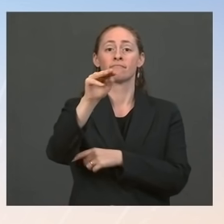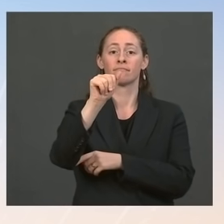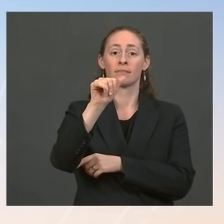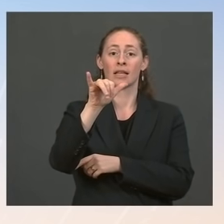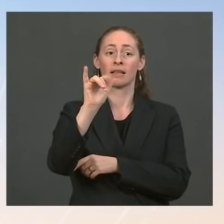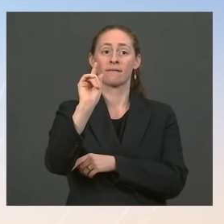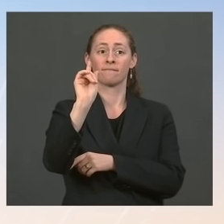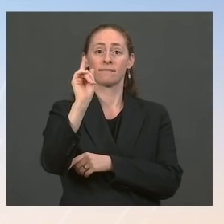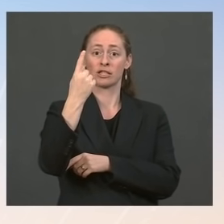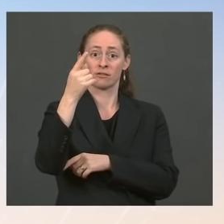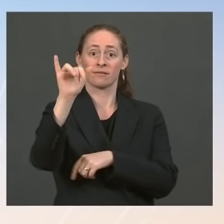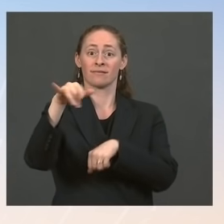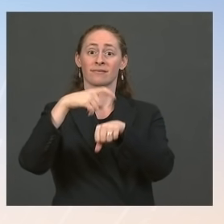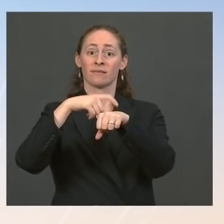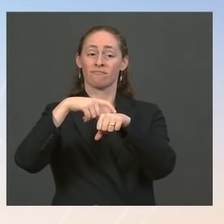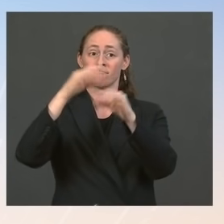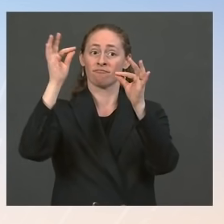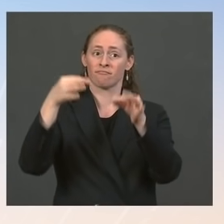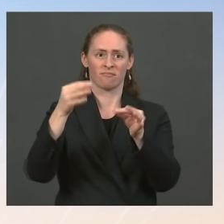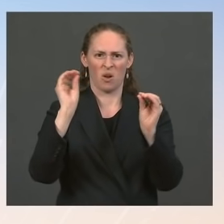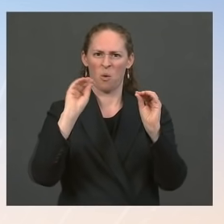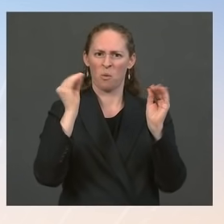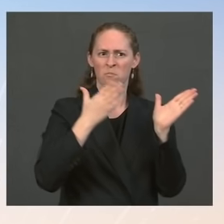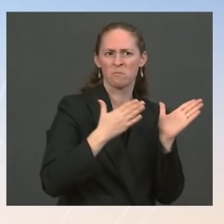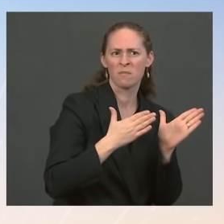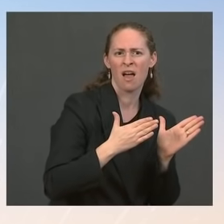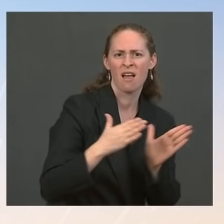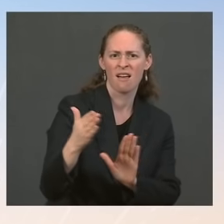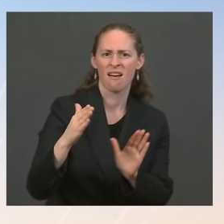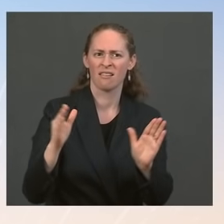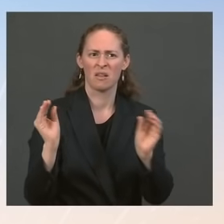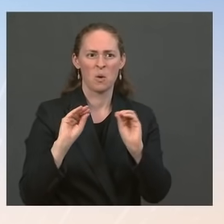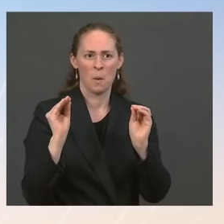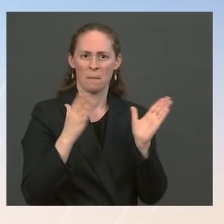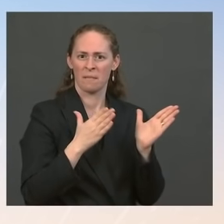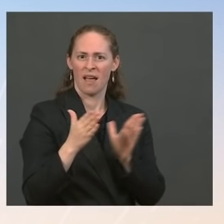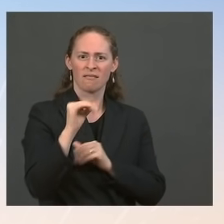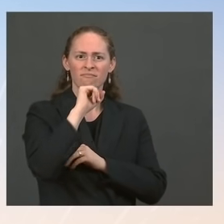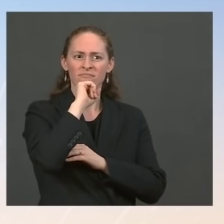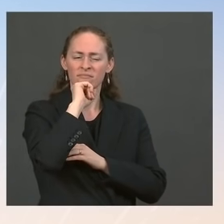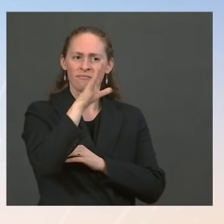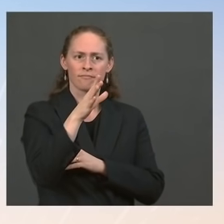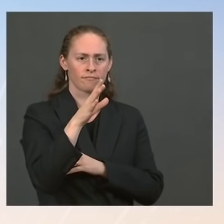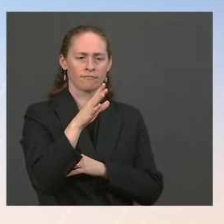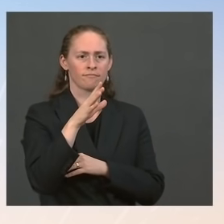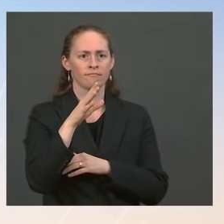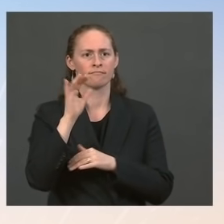we had a deadline and no plan for withdrawal that we walked into when the President was inaugurated and took office.